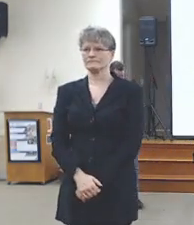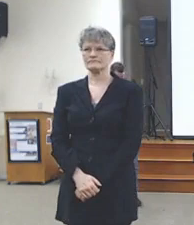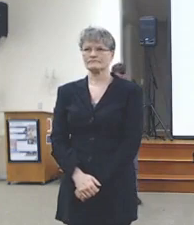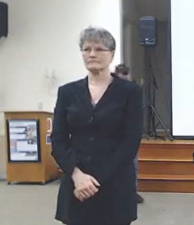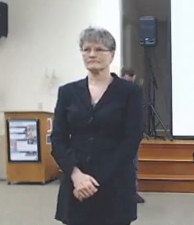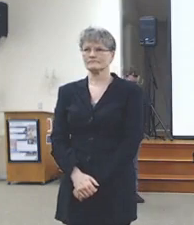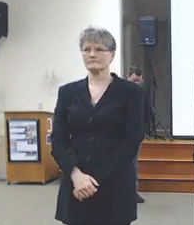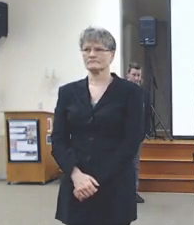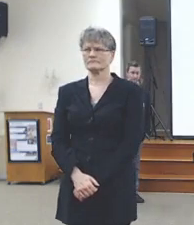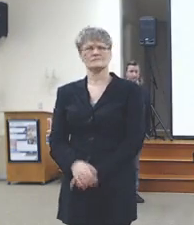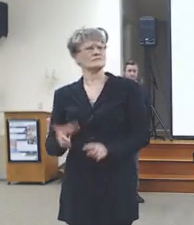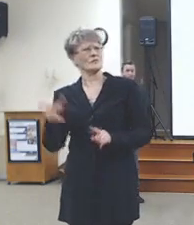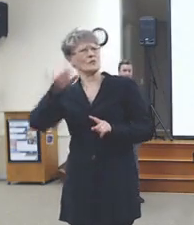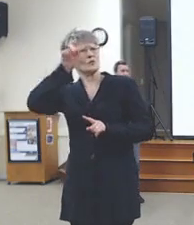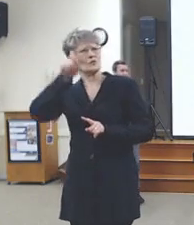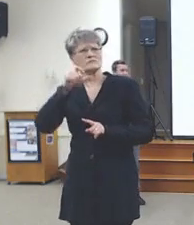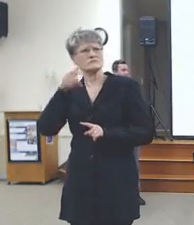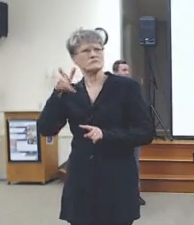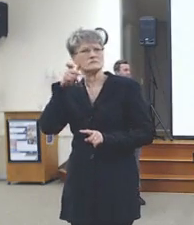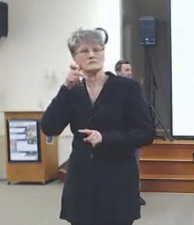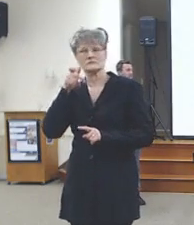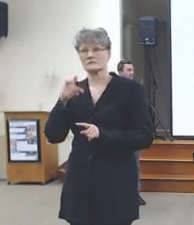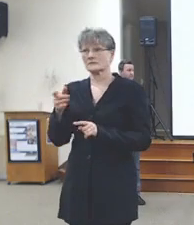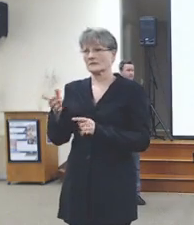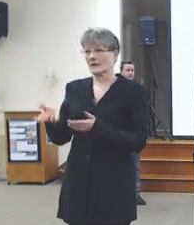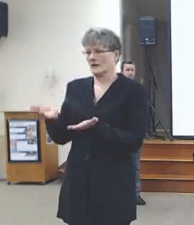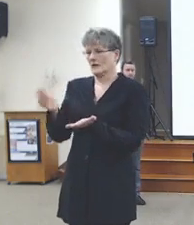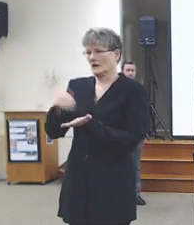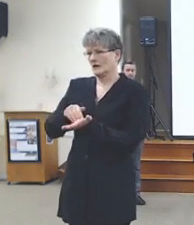didn't hear the question. Have you guys seen an increase in bilateral pneumonia